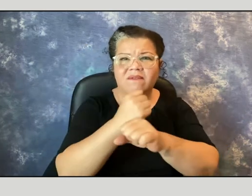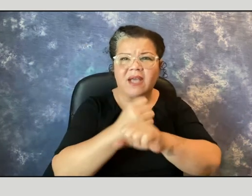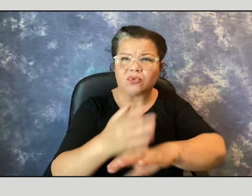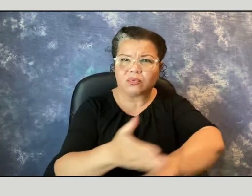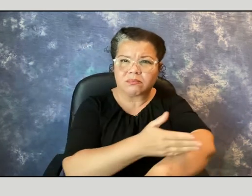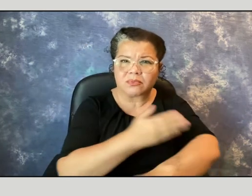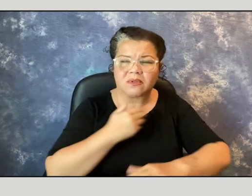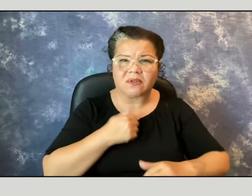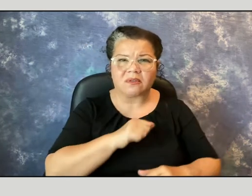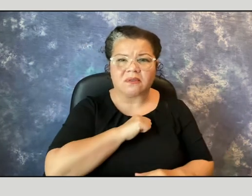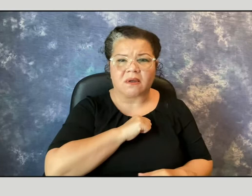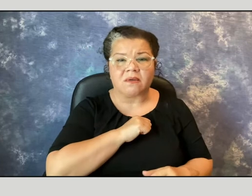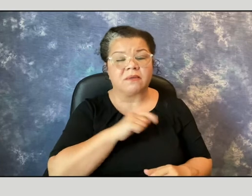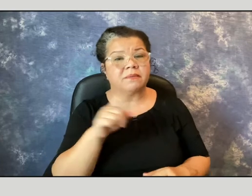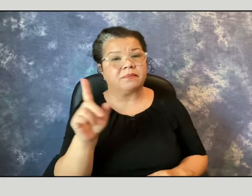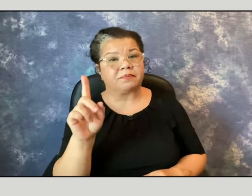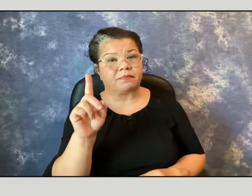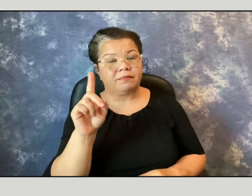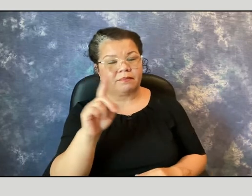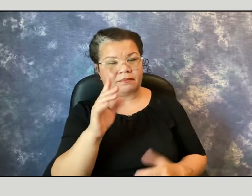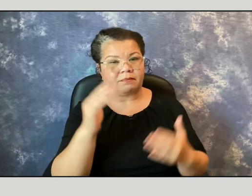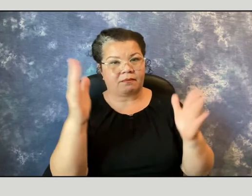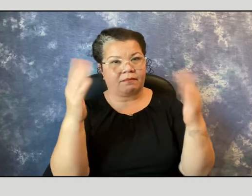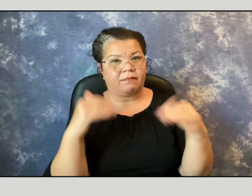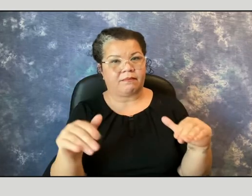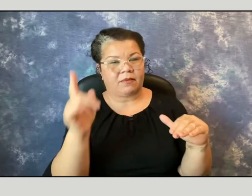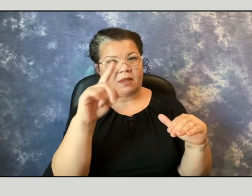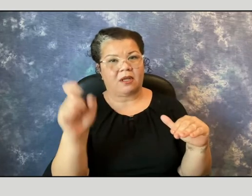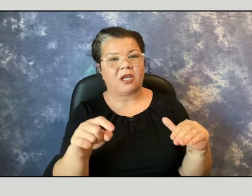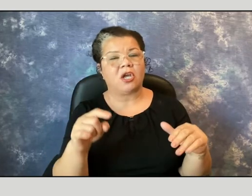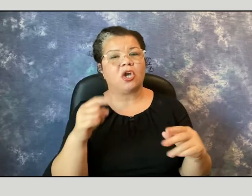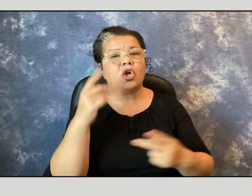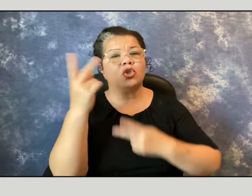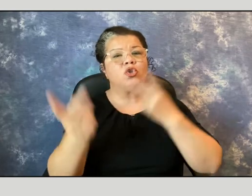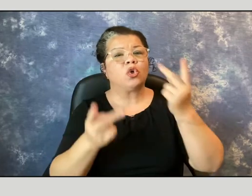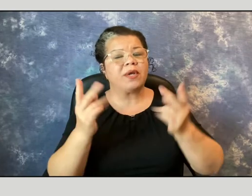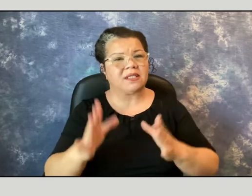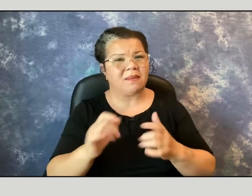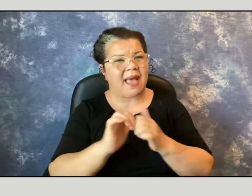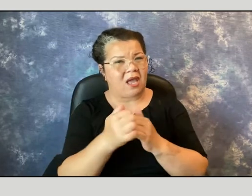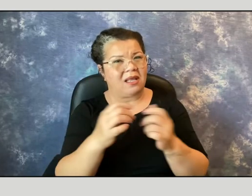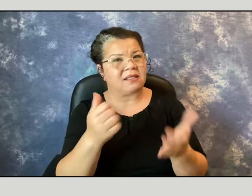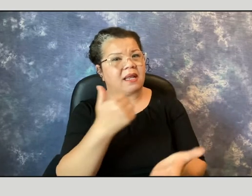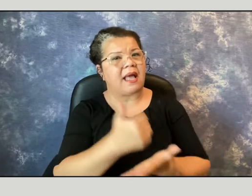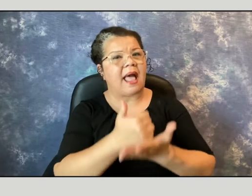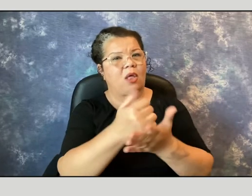or hurt Puerto Rico and Puerto Ricans?" And I think that's an interesting question